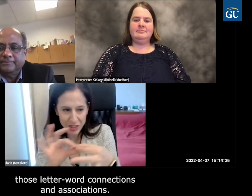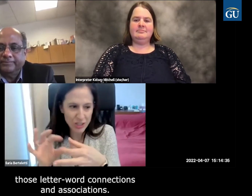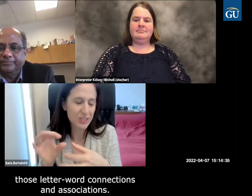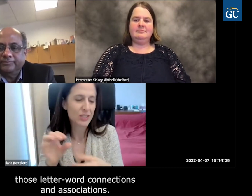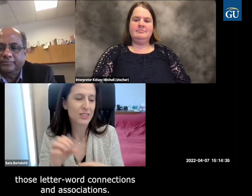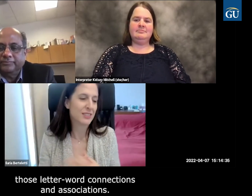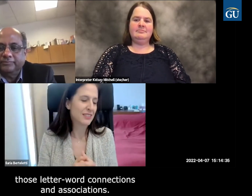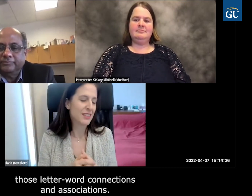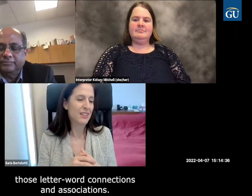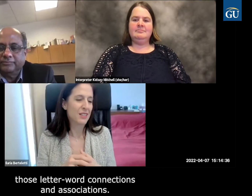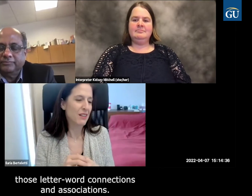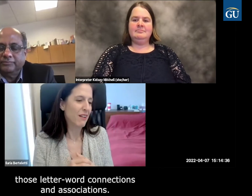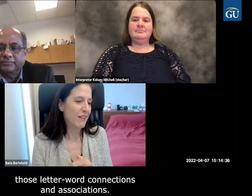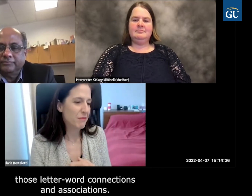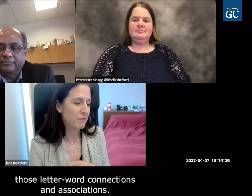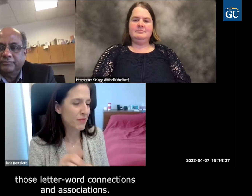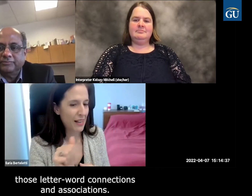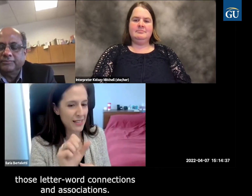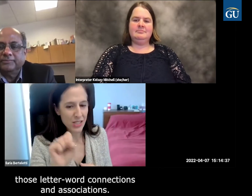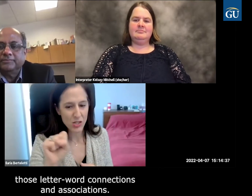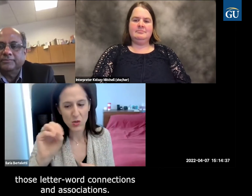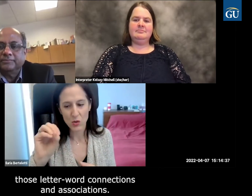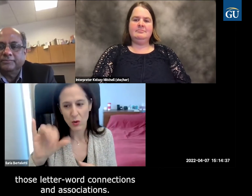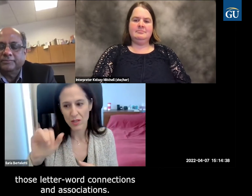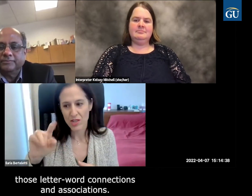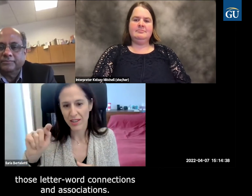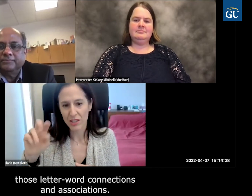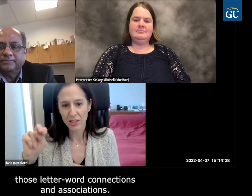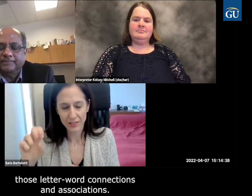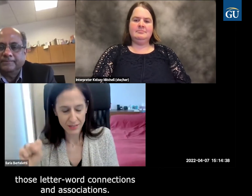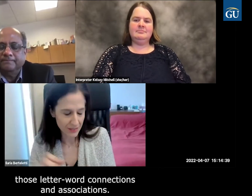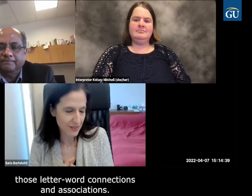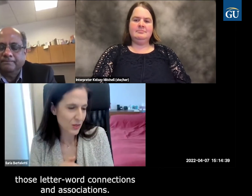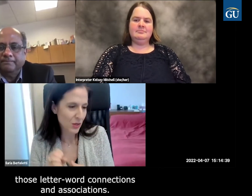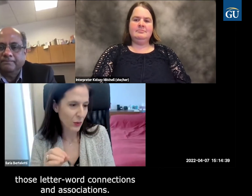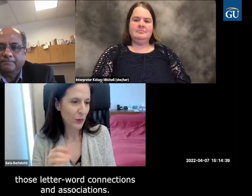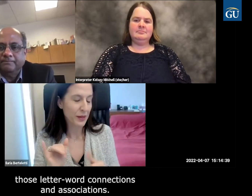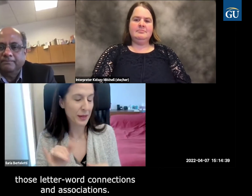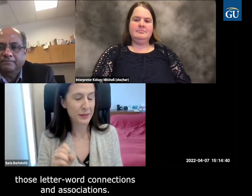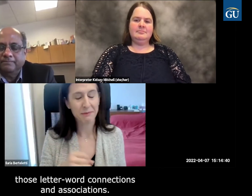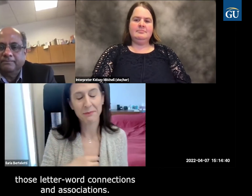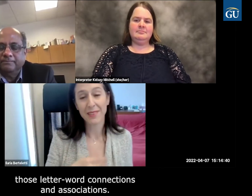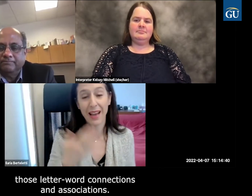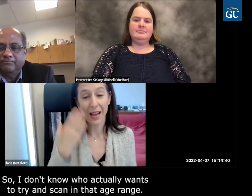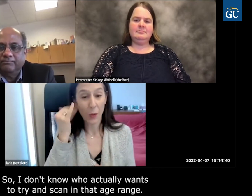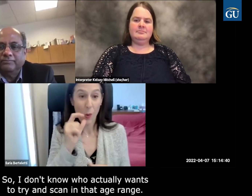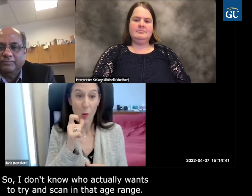those letter word connections